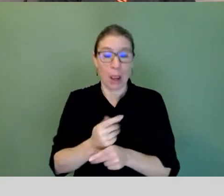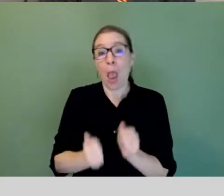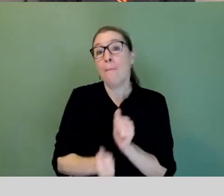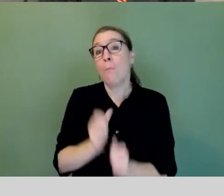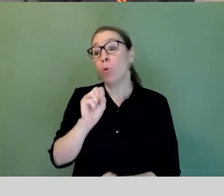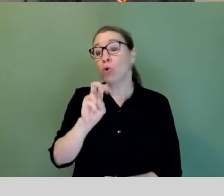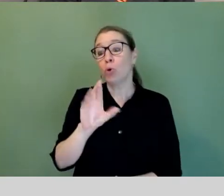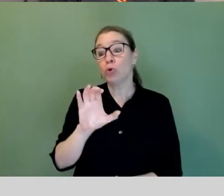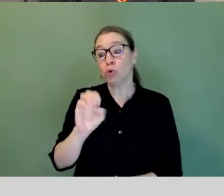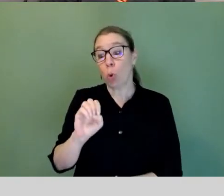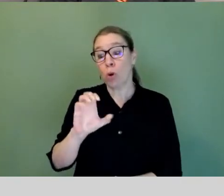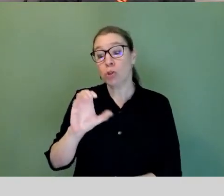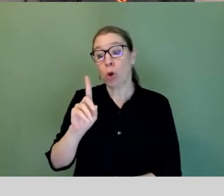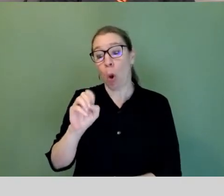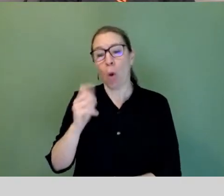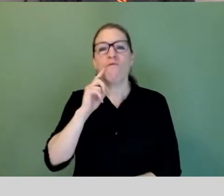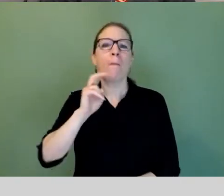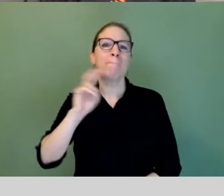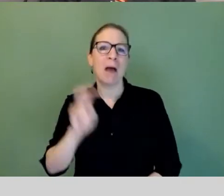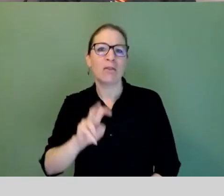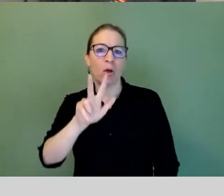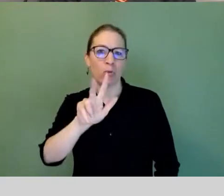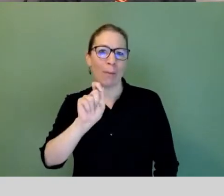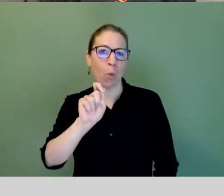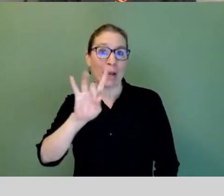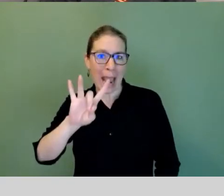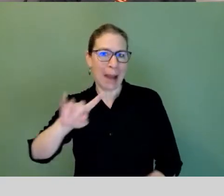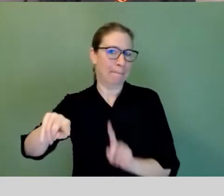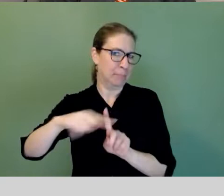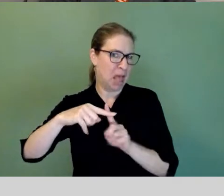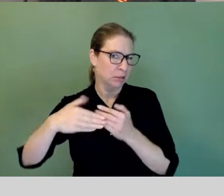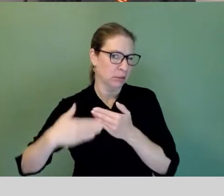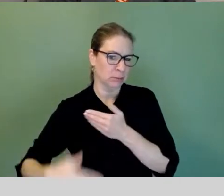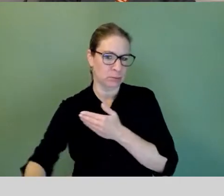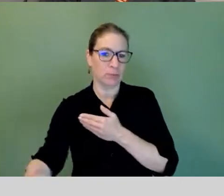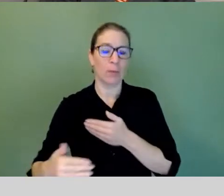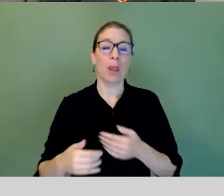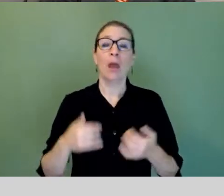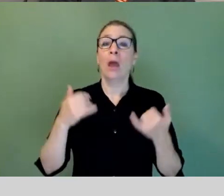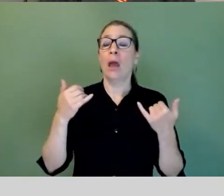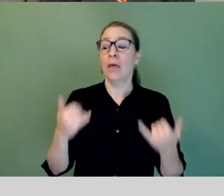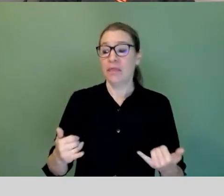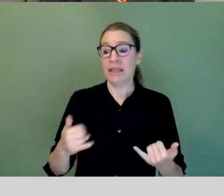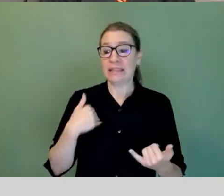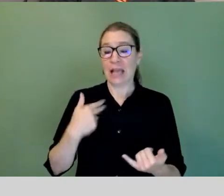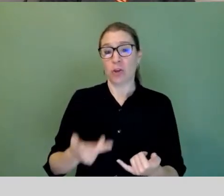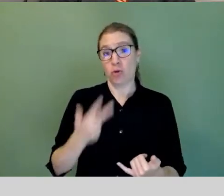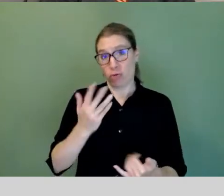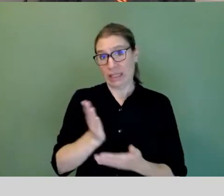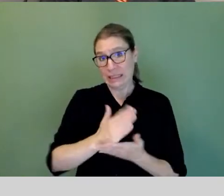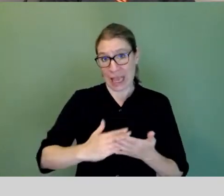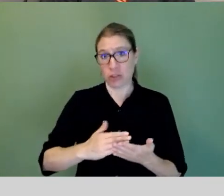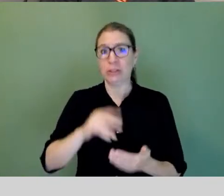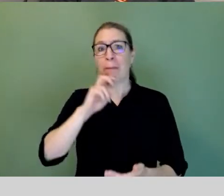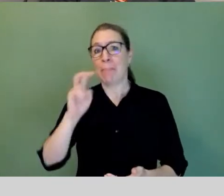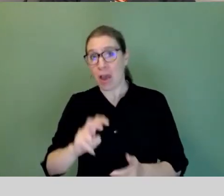works from Python 3.8 plus onwards. The Git repository is organized into three sections, that is like Python examples,